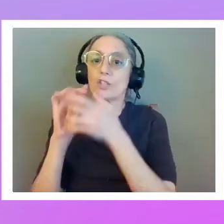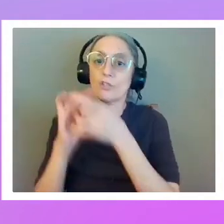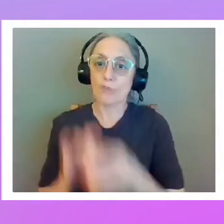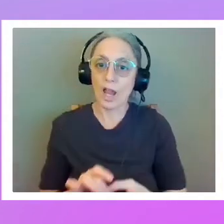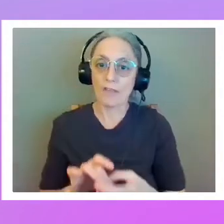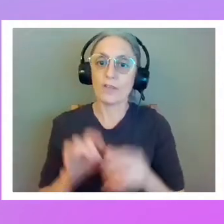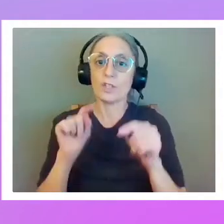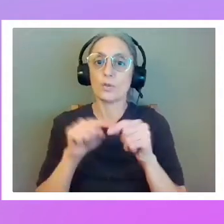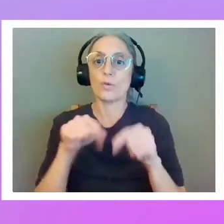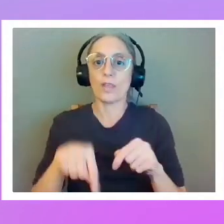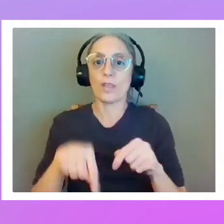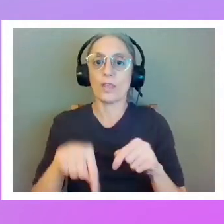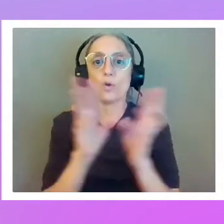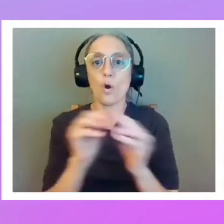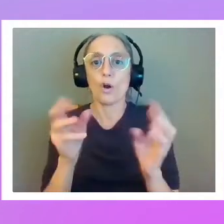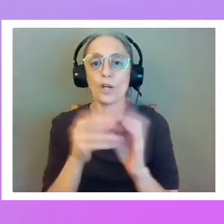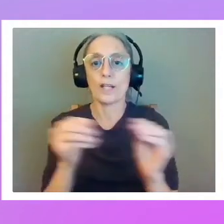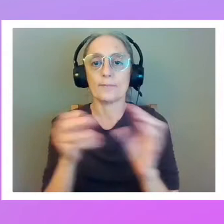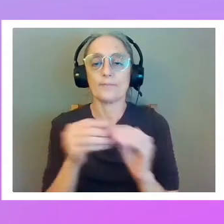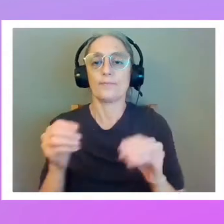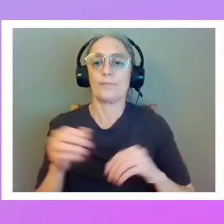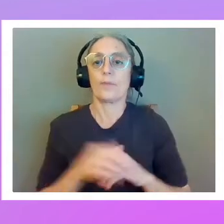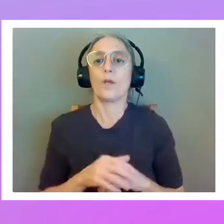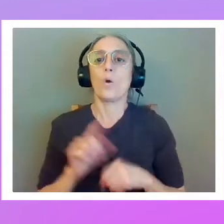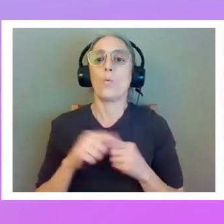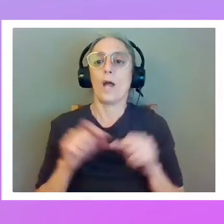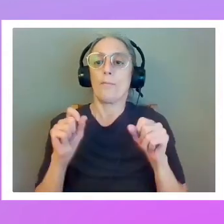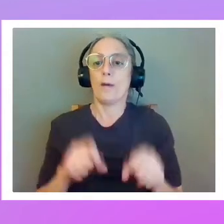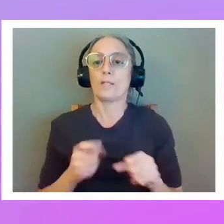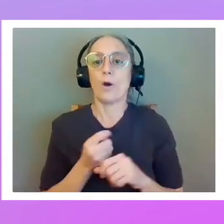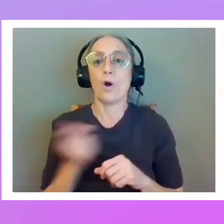when possible omit gender specific pronouns